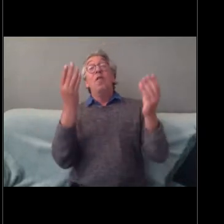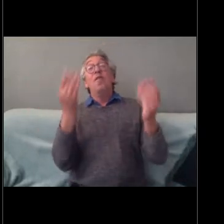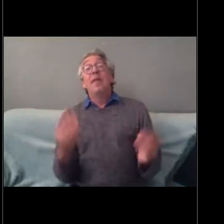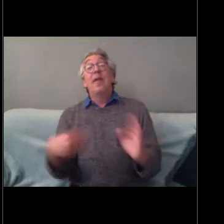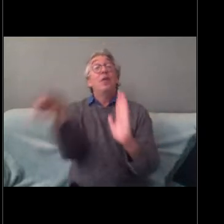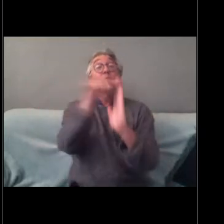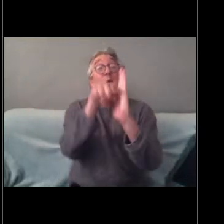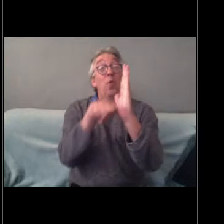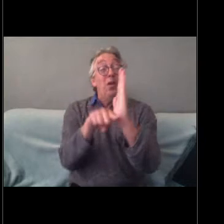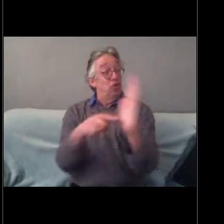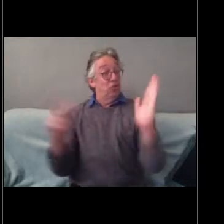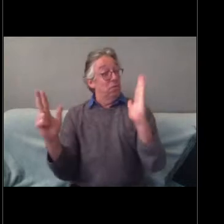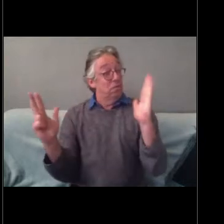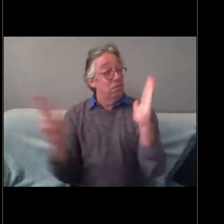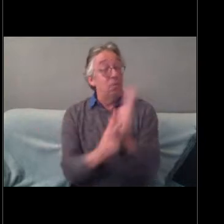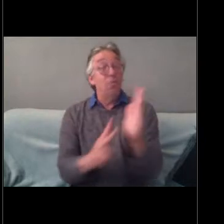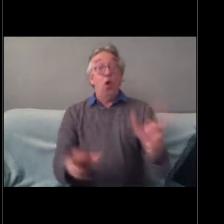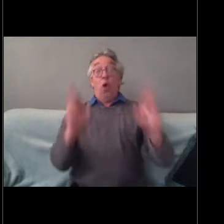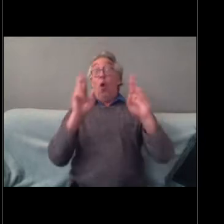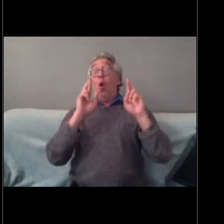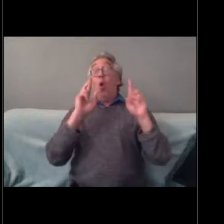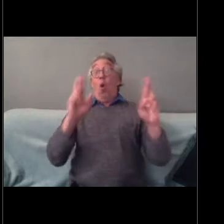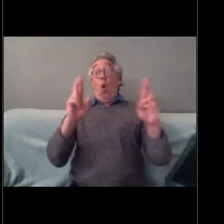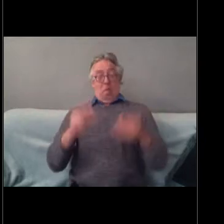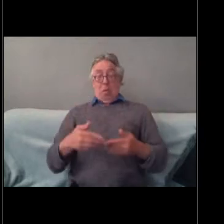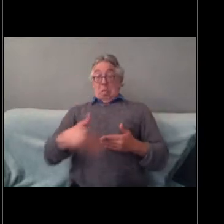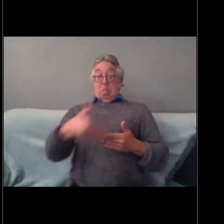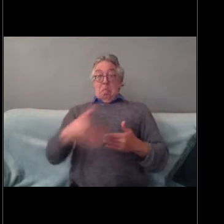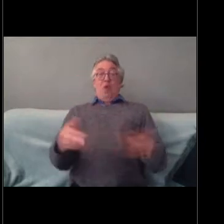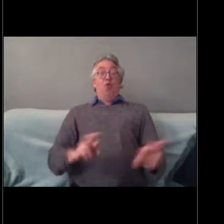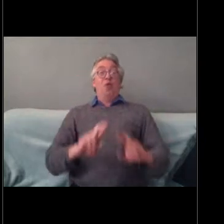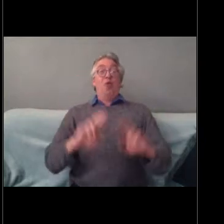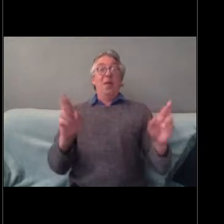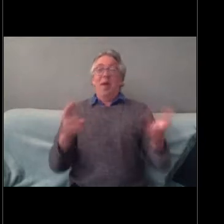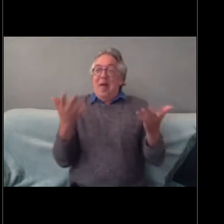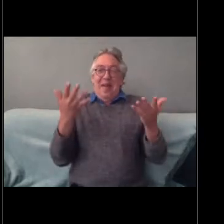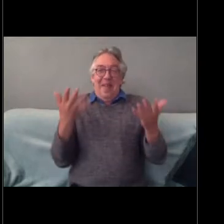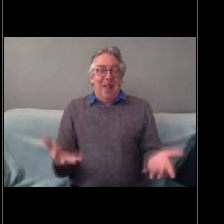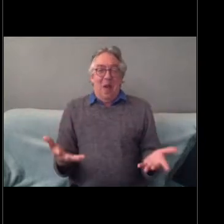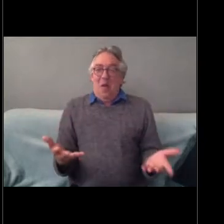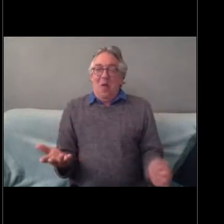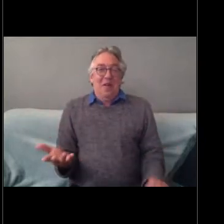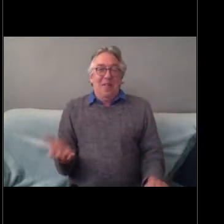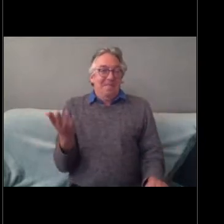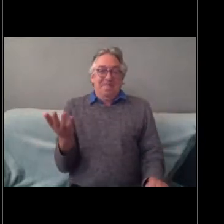We're living in strange times at the moment, but the European institutions are fully functional.